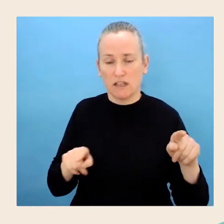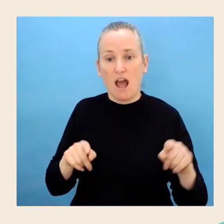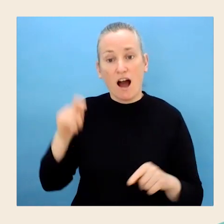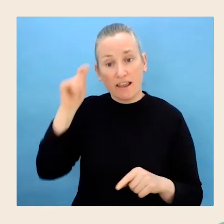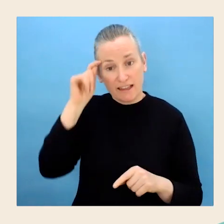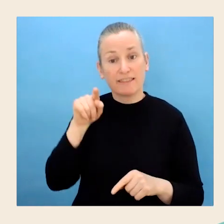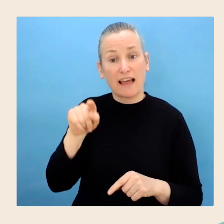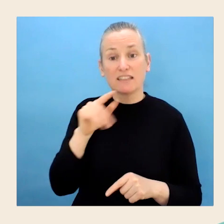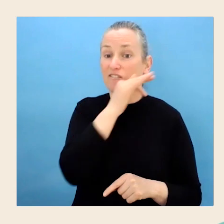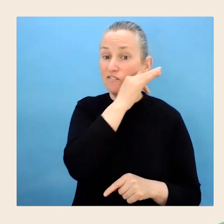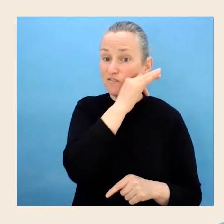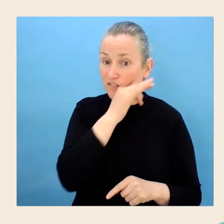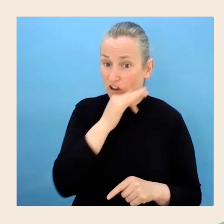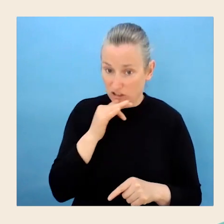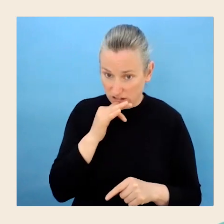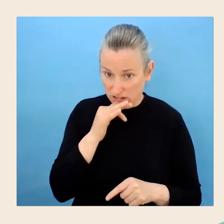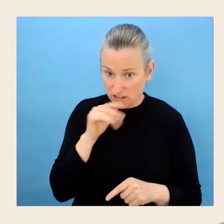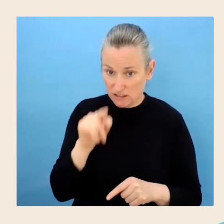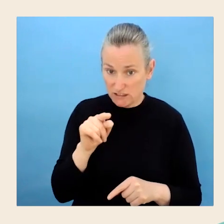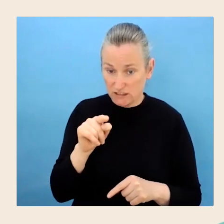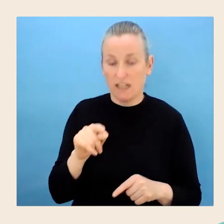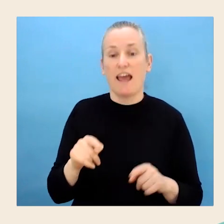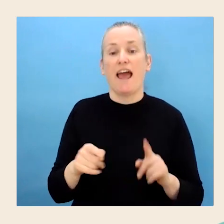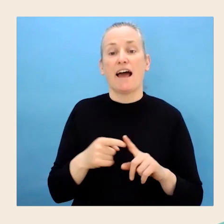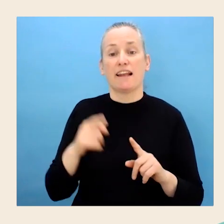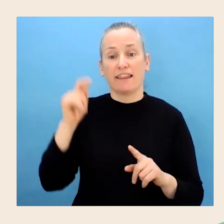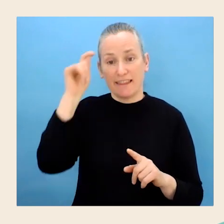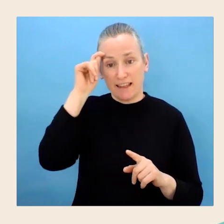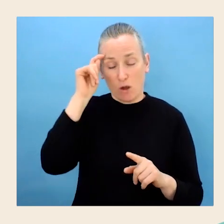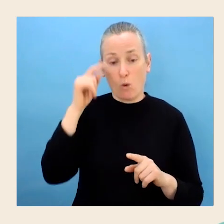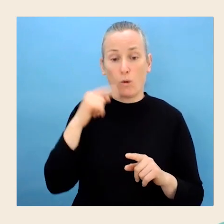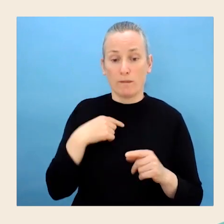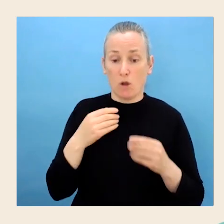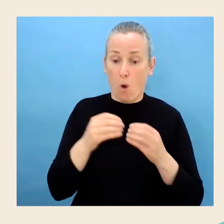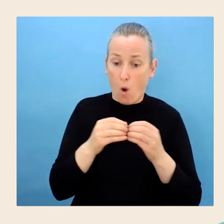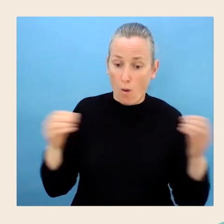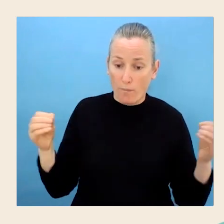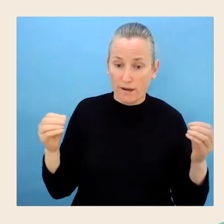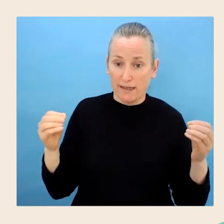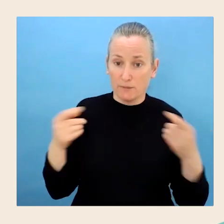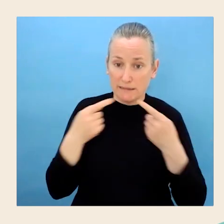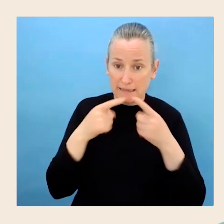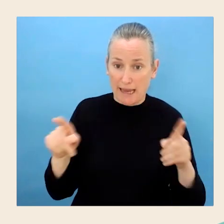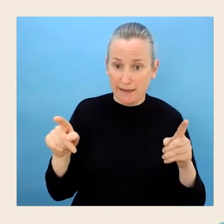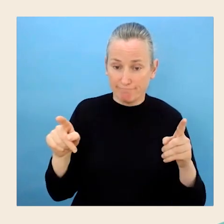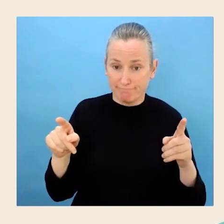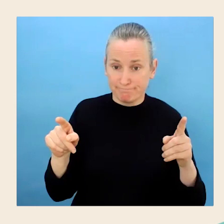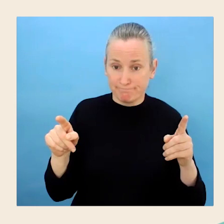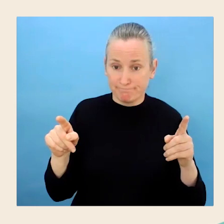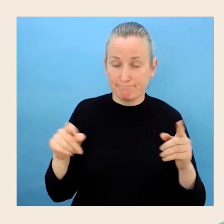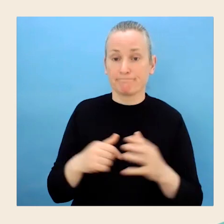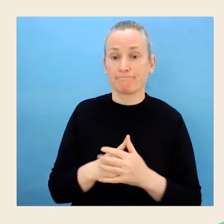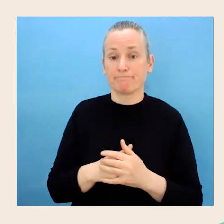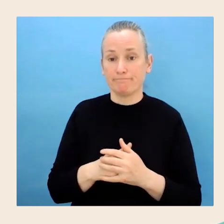And I think we have to overtly state and remind ourselves all the time, that we have to overtly state.